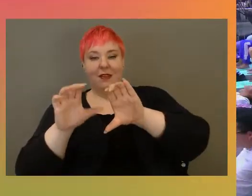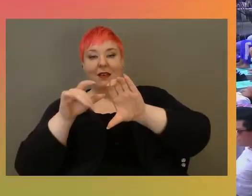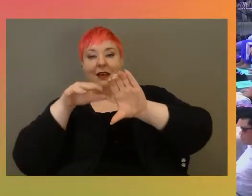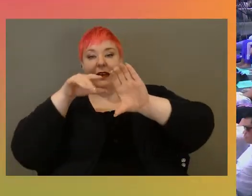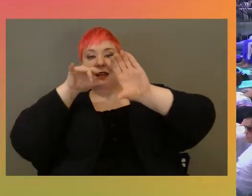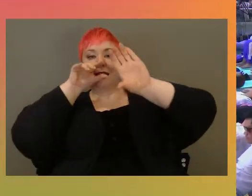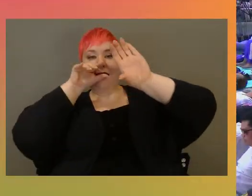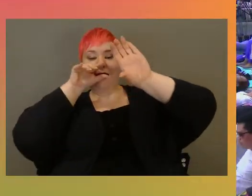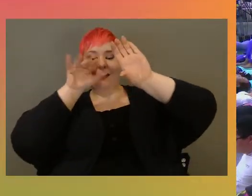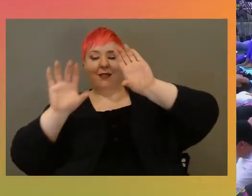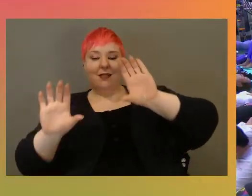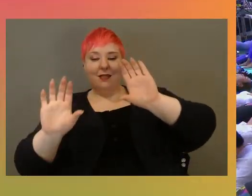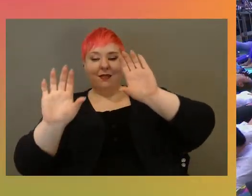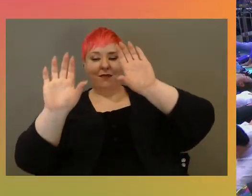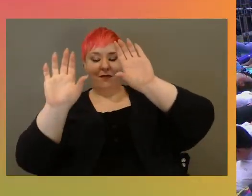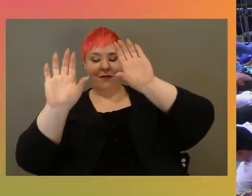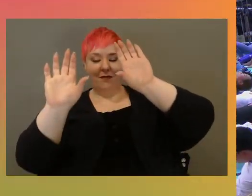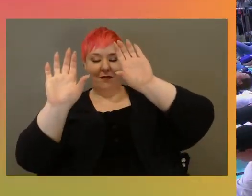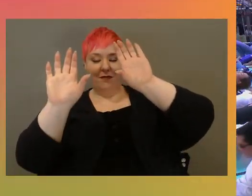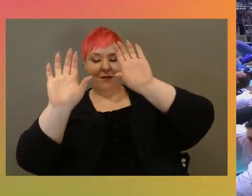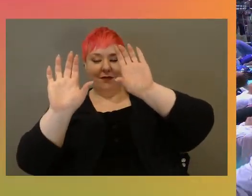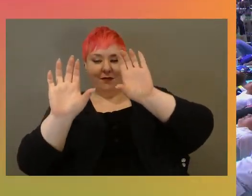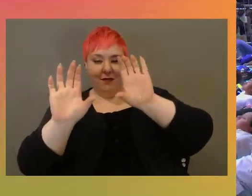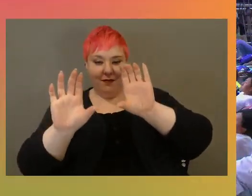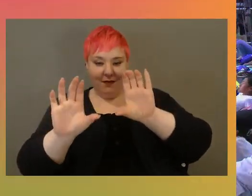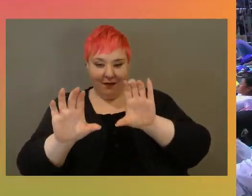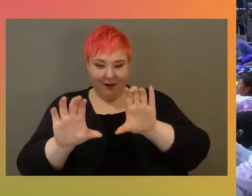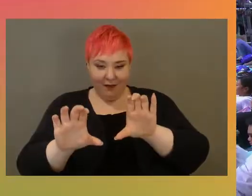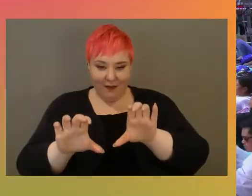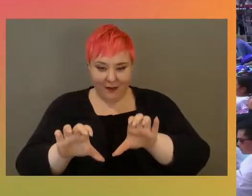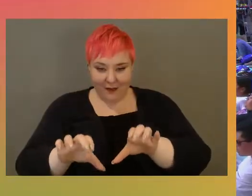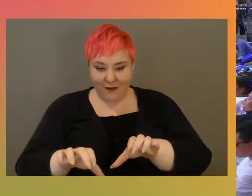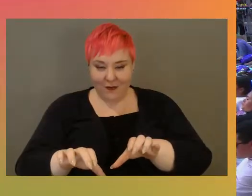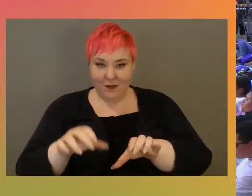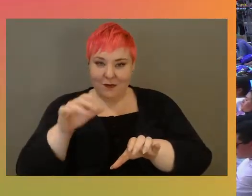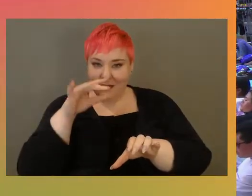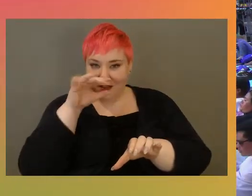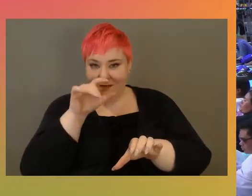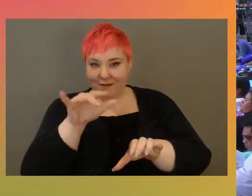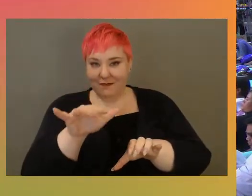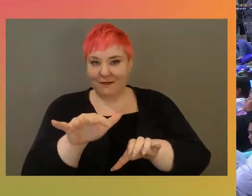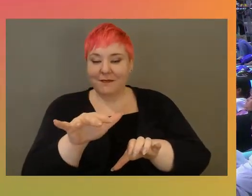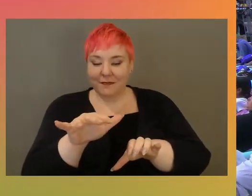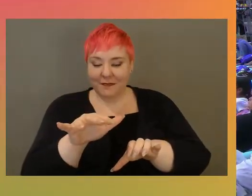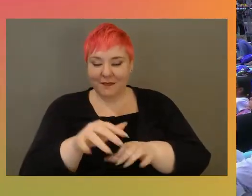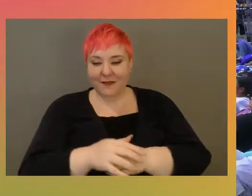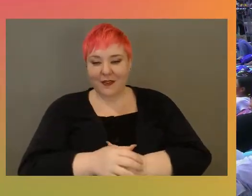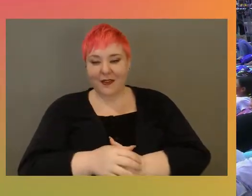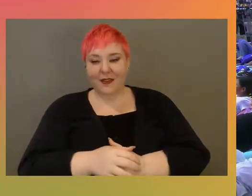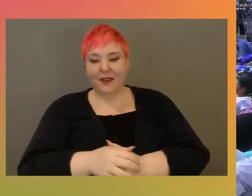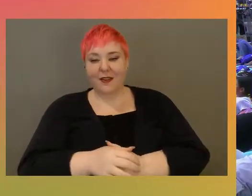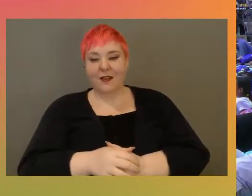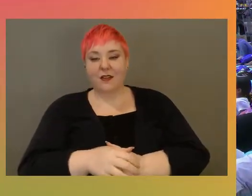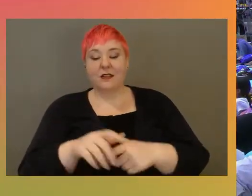EXHALE, FORWARD.